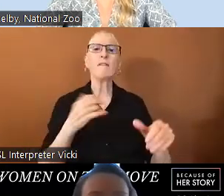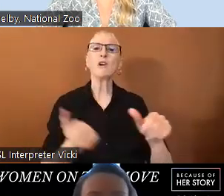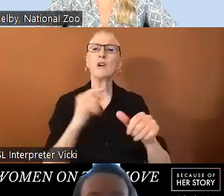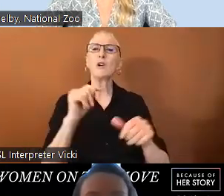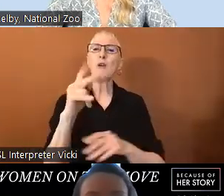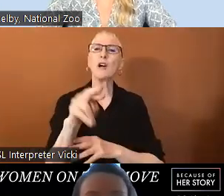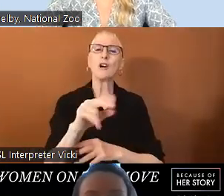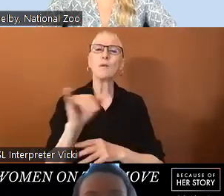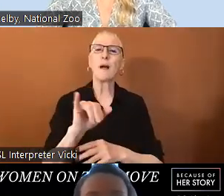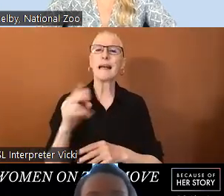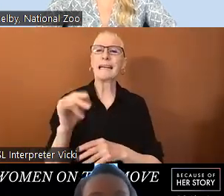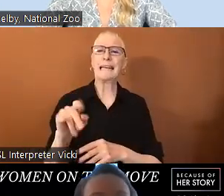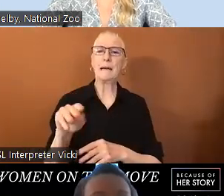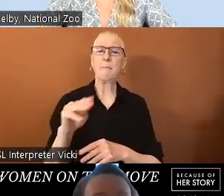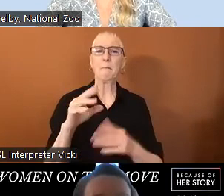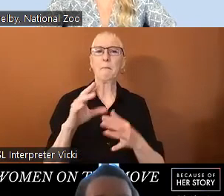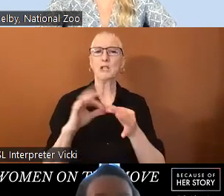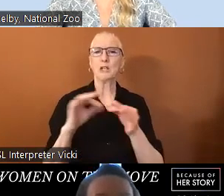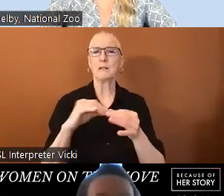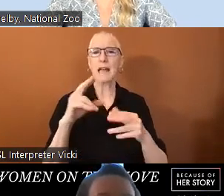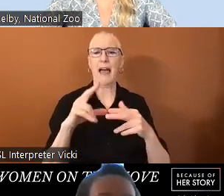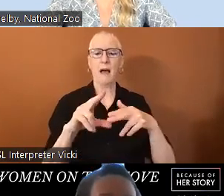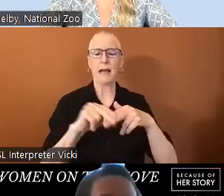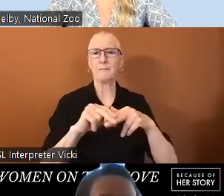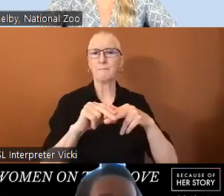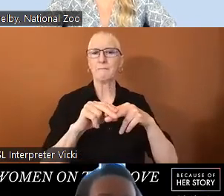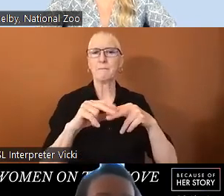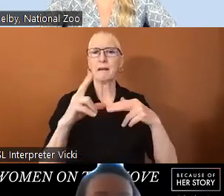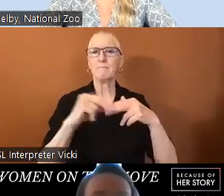mentioned with the river herring. Um, so basically attaching tags to the animal.